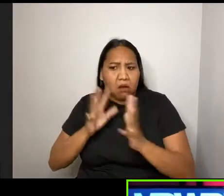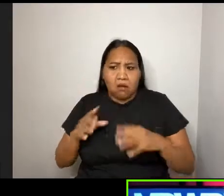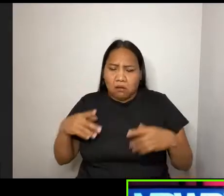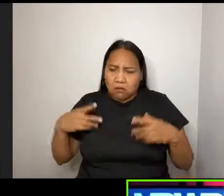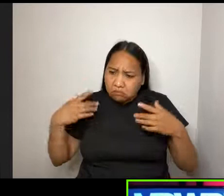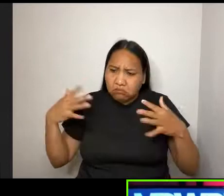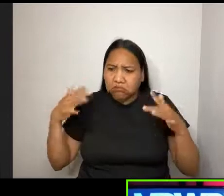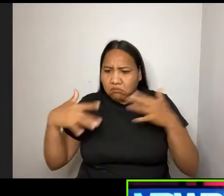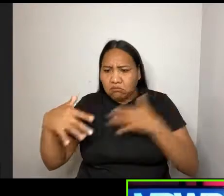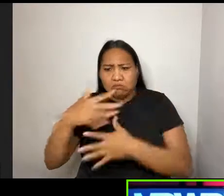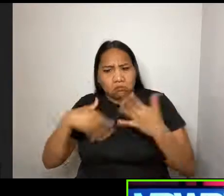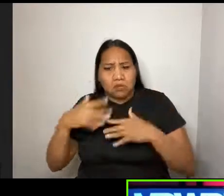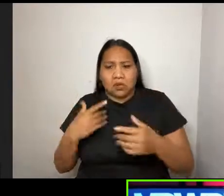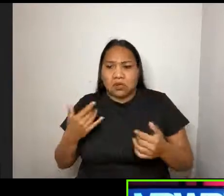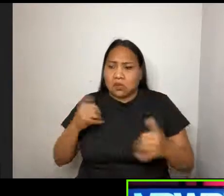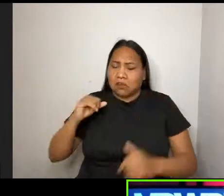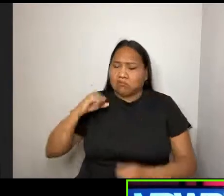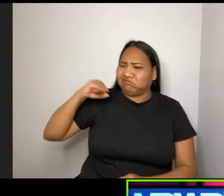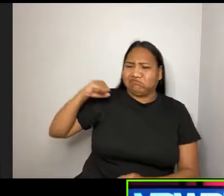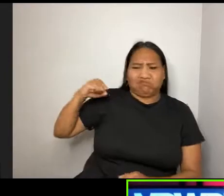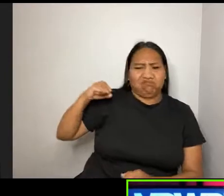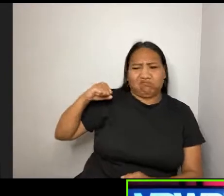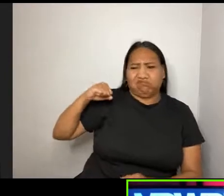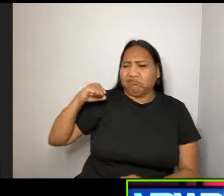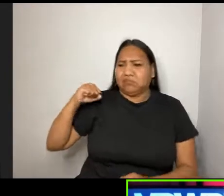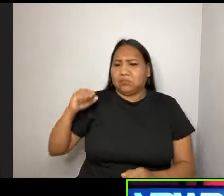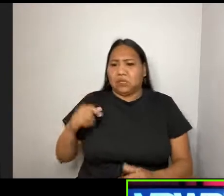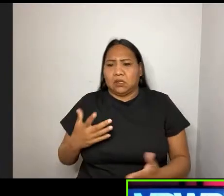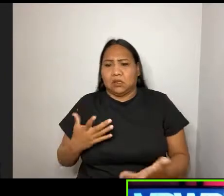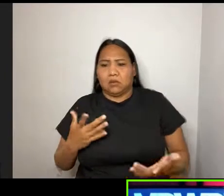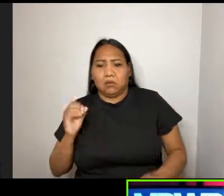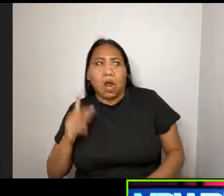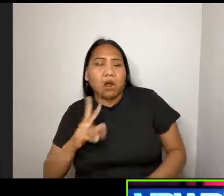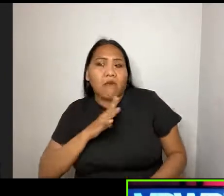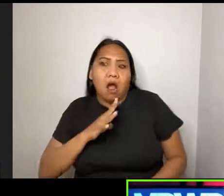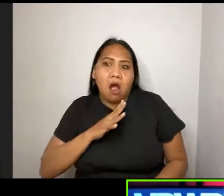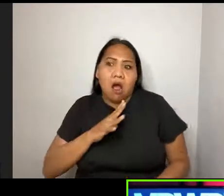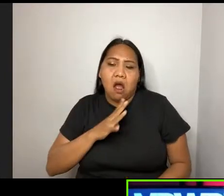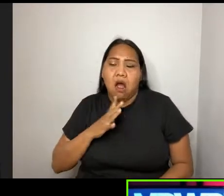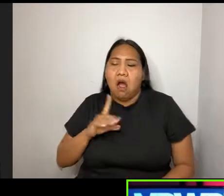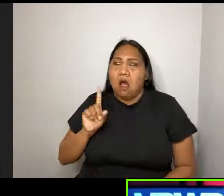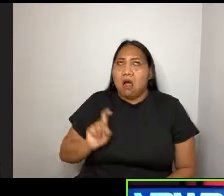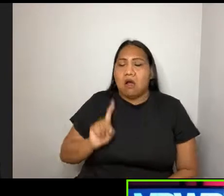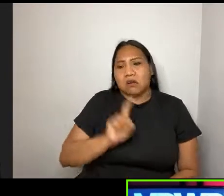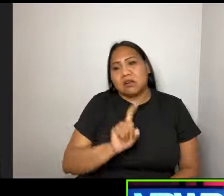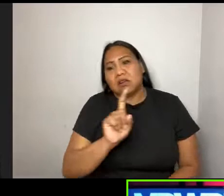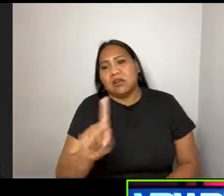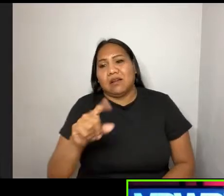it was like I would go reluctantly and still feel awkward because I didn't feel like I fit in